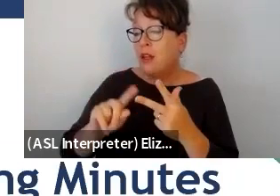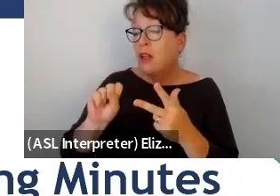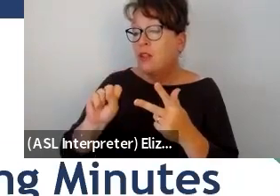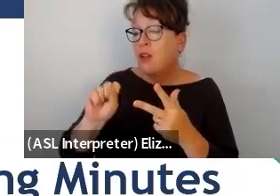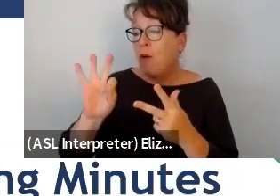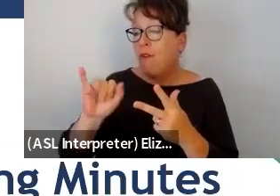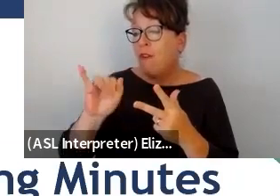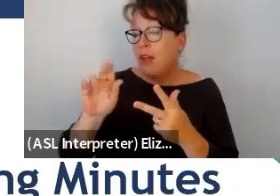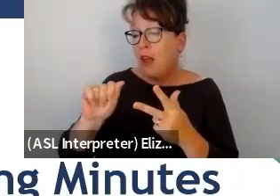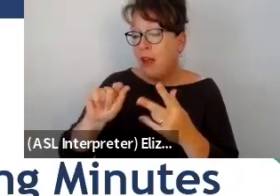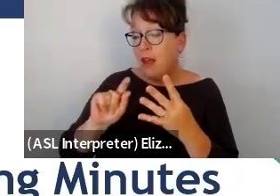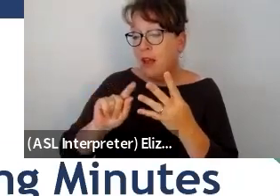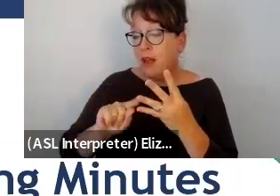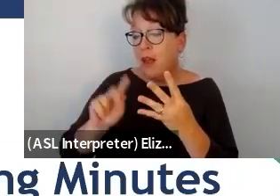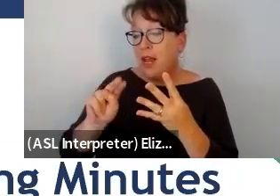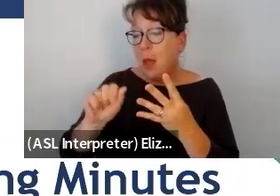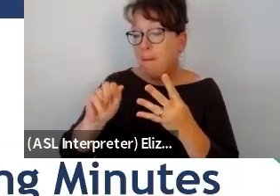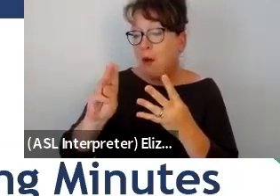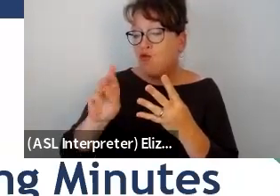and has multiple benefits to people who live and